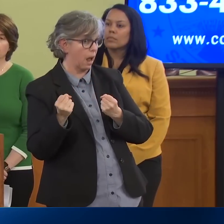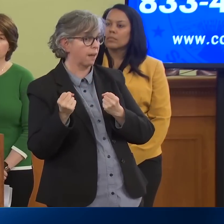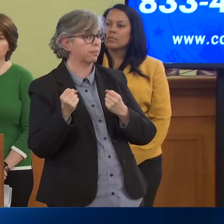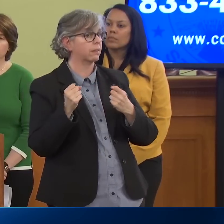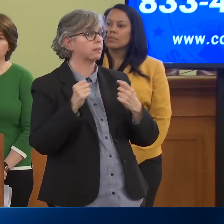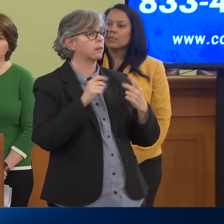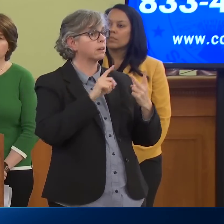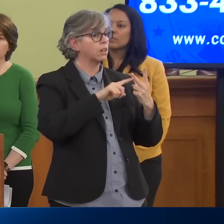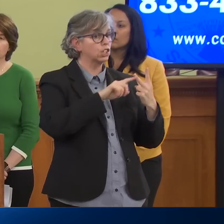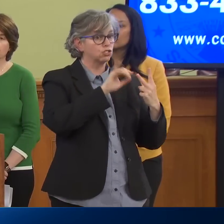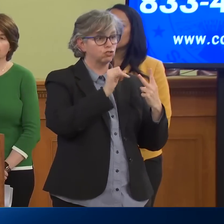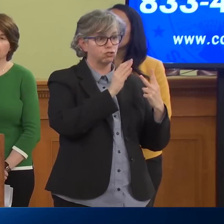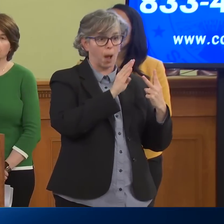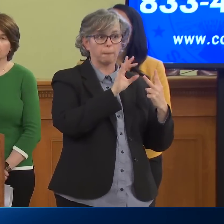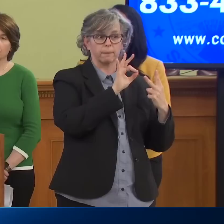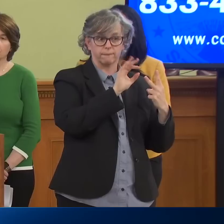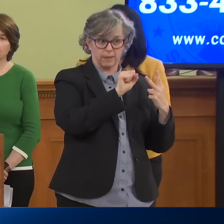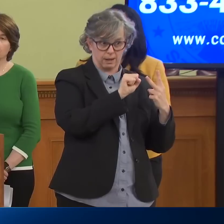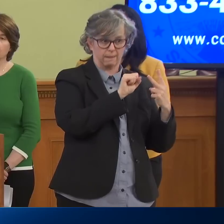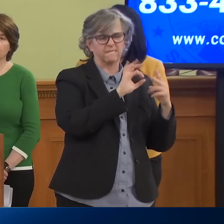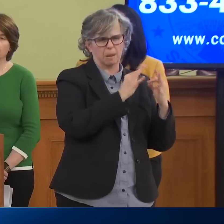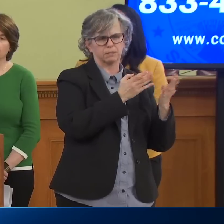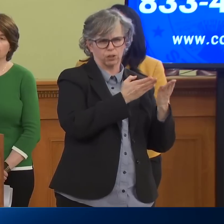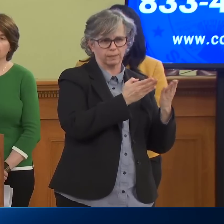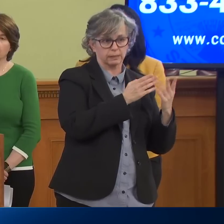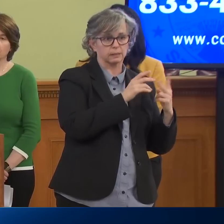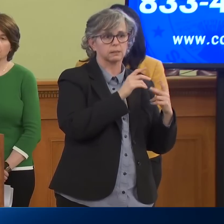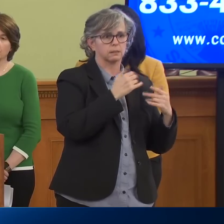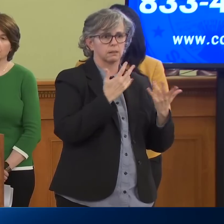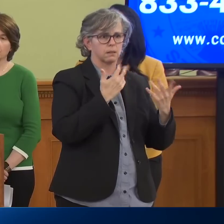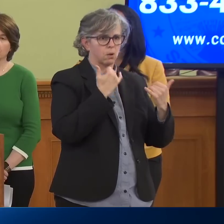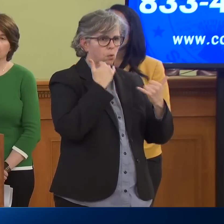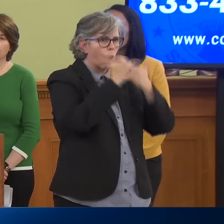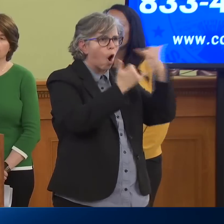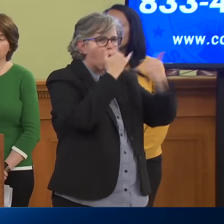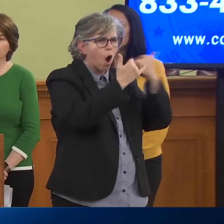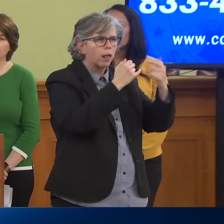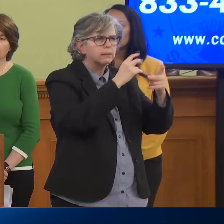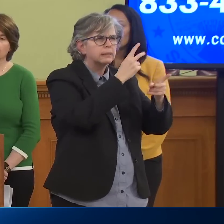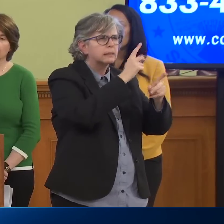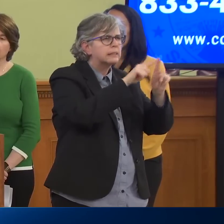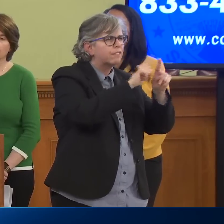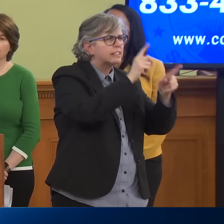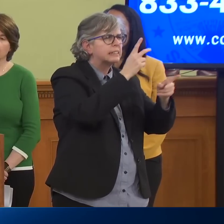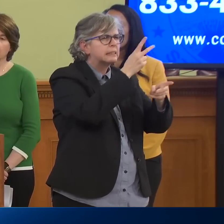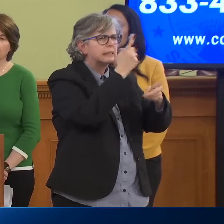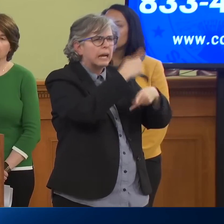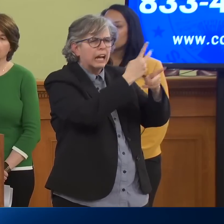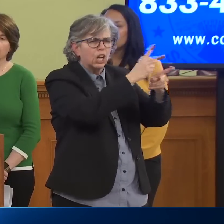YESTERDAY THE DEPARTMENT OF HEALTH, JOBS AND FAMILY SERVICES, WAS ON THE PHONE WITH